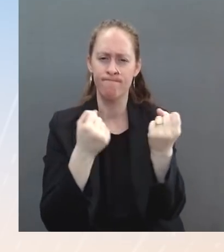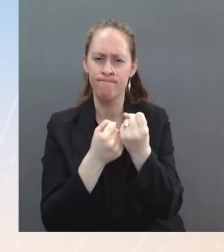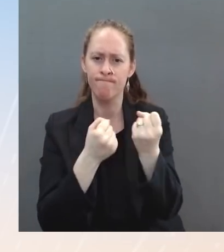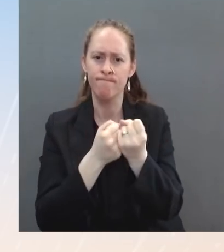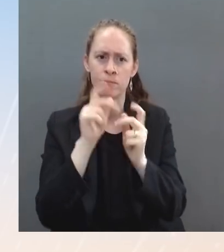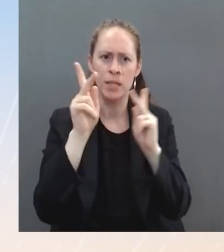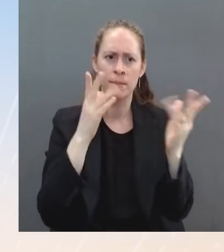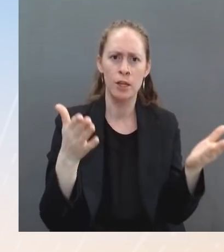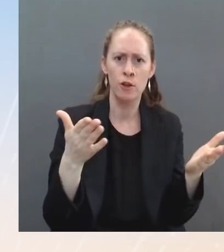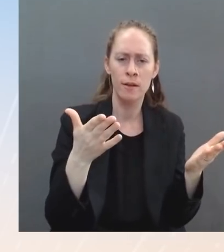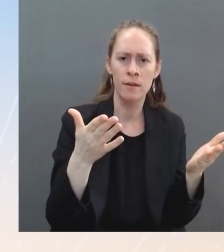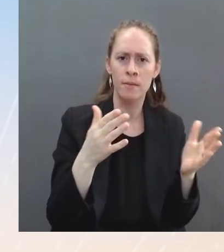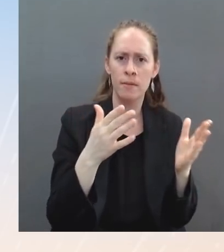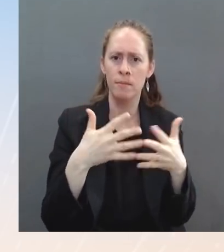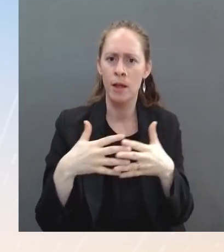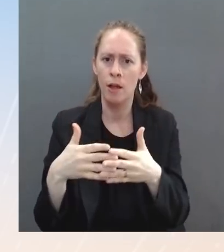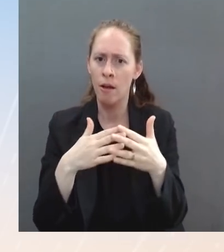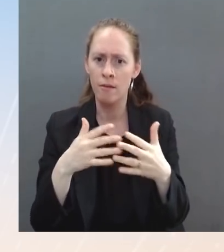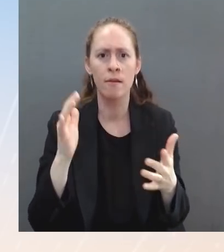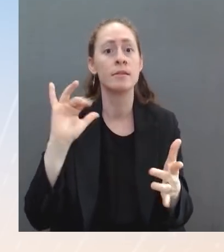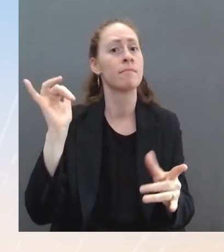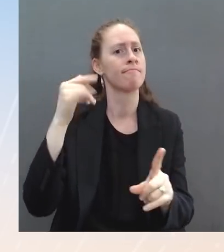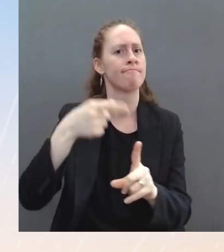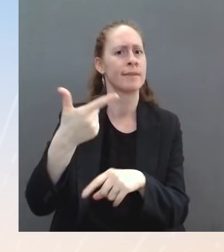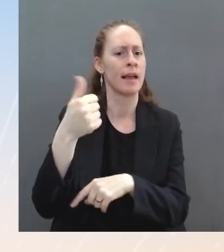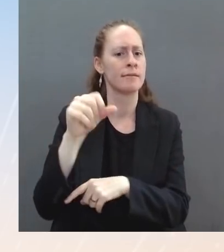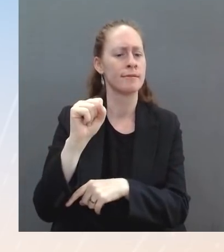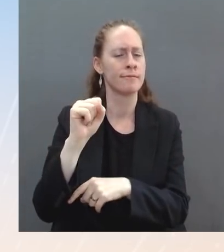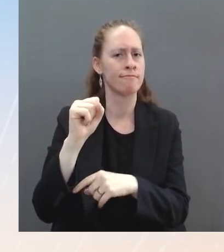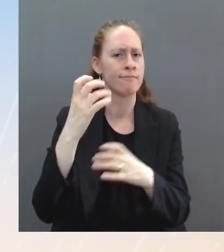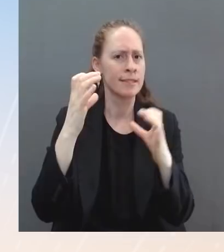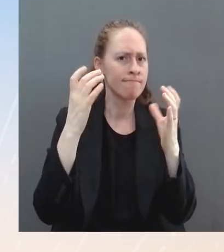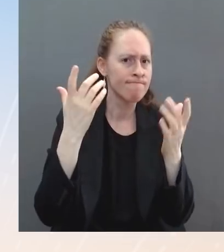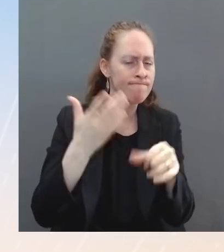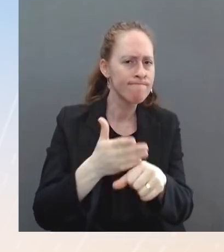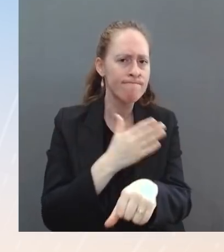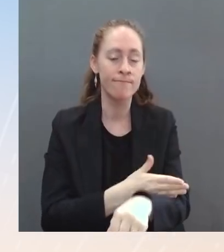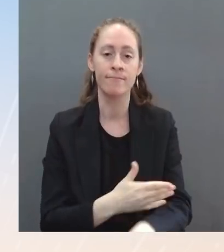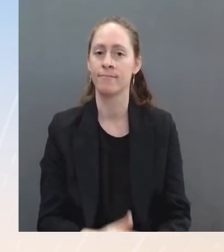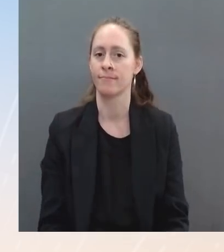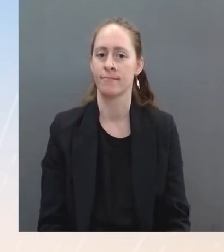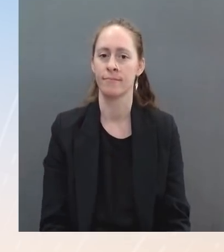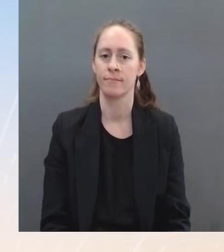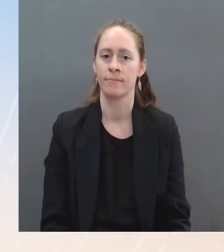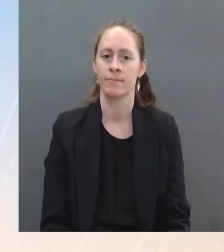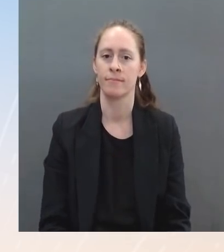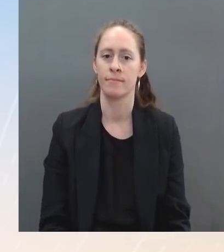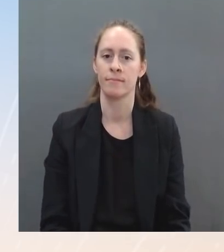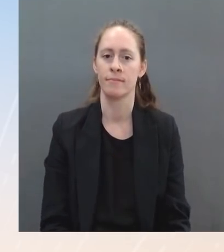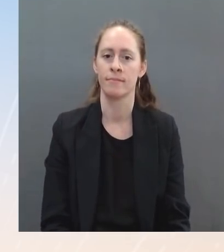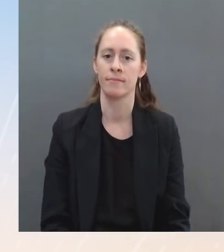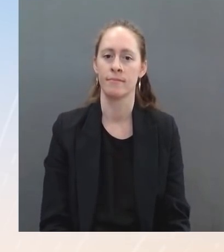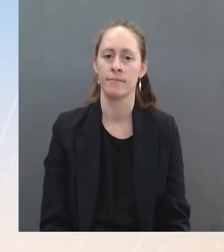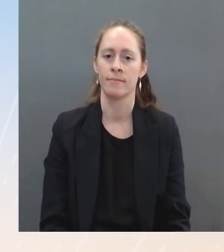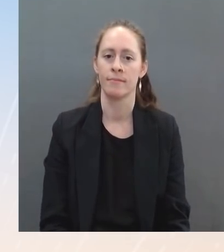And so today, you know, not only is it historic in scope, but it -- as you heard Brian talk about, this has also been --